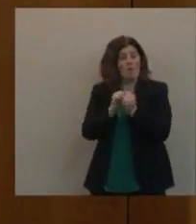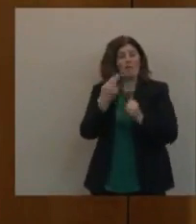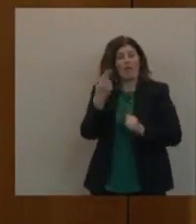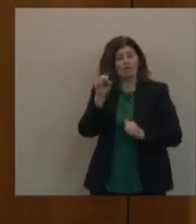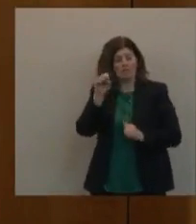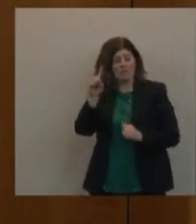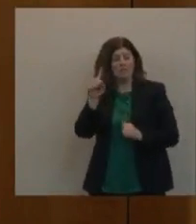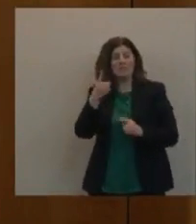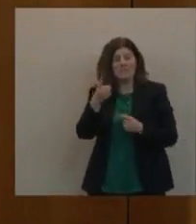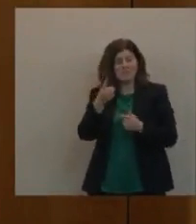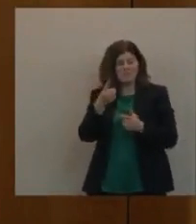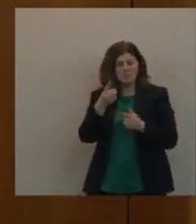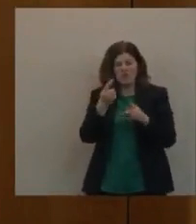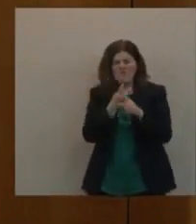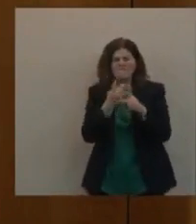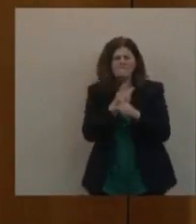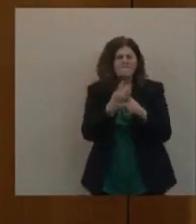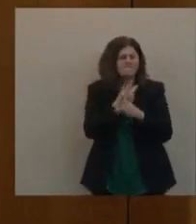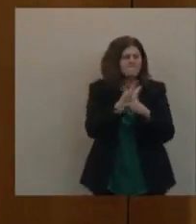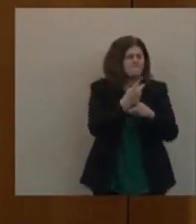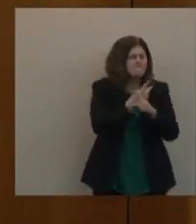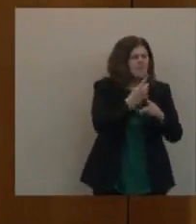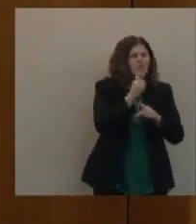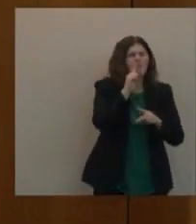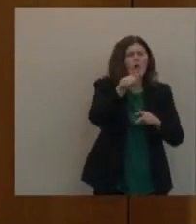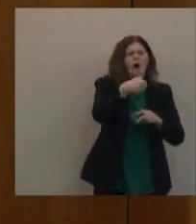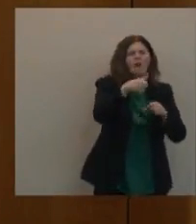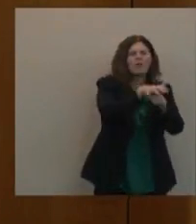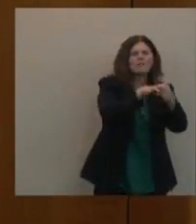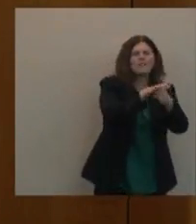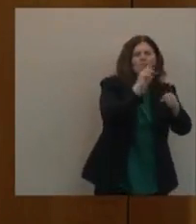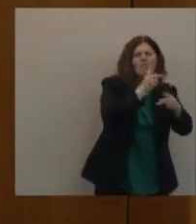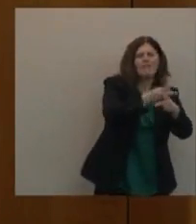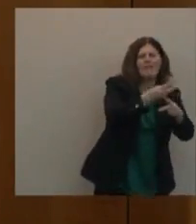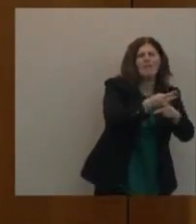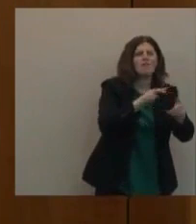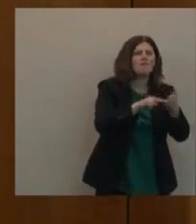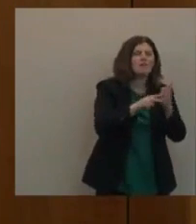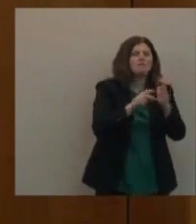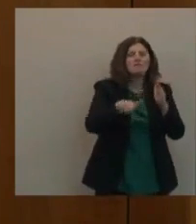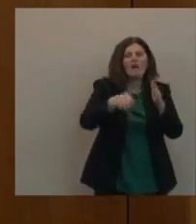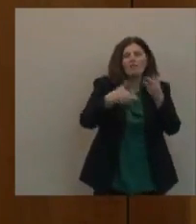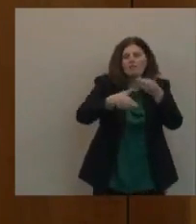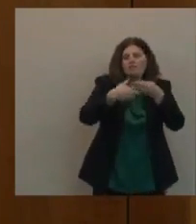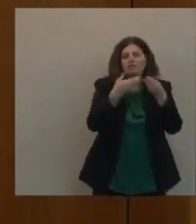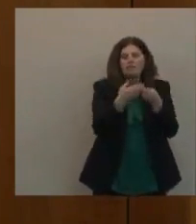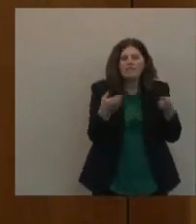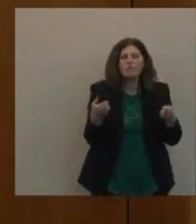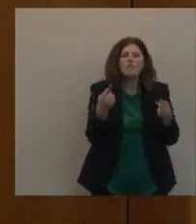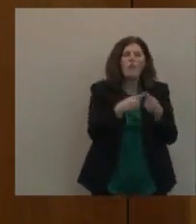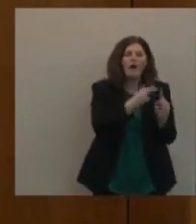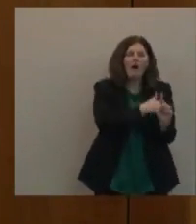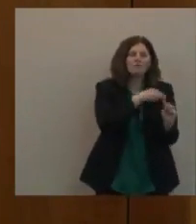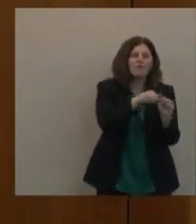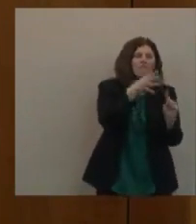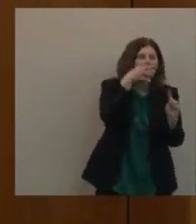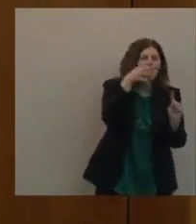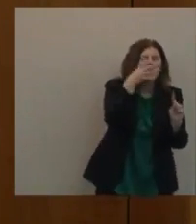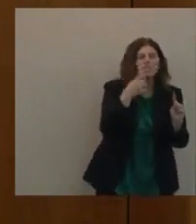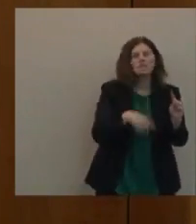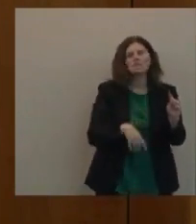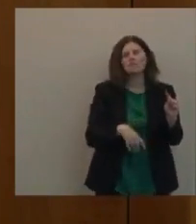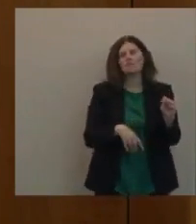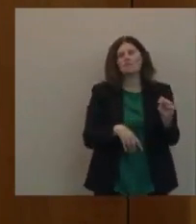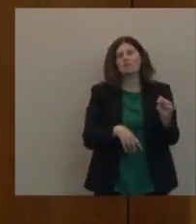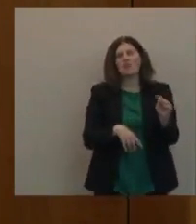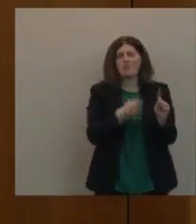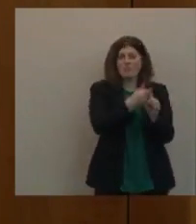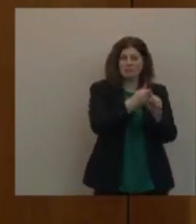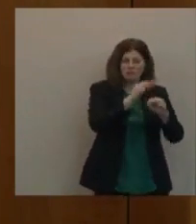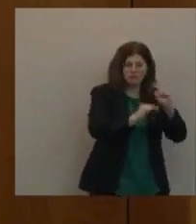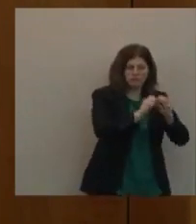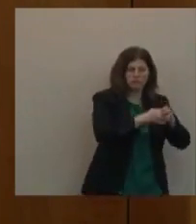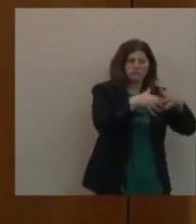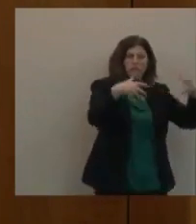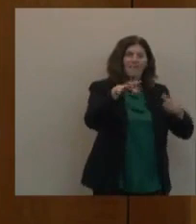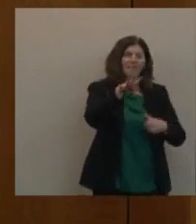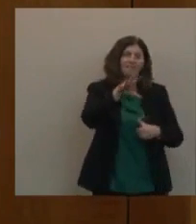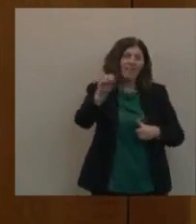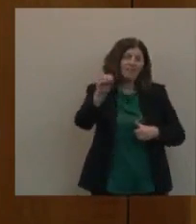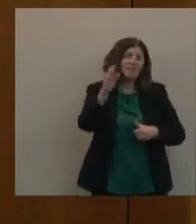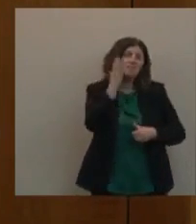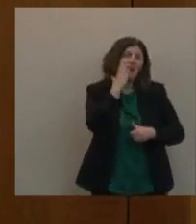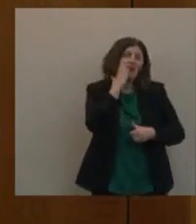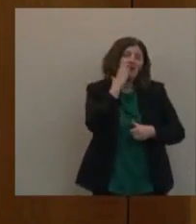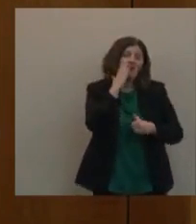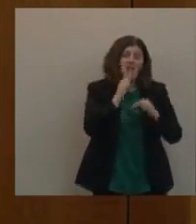ALSO, MAJOR OIL WHO IS RETIRED AND IS WORKING WITH HST IS LEADING OUR EFFORTS O ALTERNATIVE SITES OF CARE WHIC INCLUDE ADDITIONAL RESOURCES FOR THE HOSPITAL IN